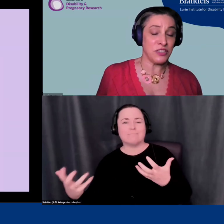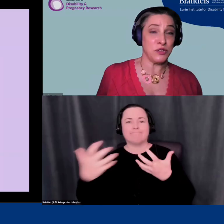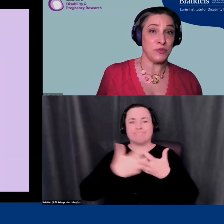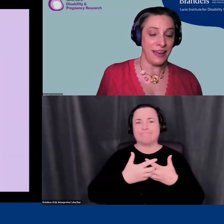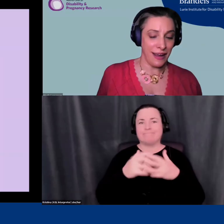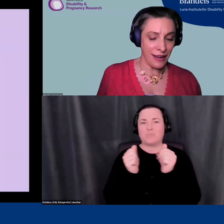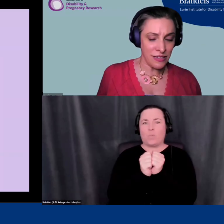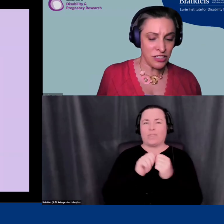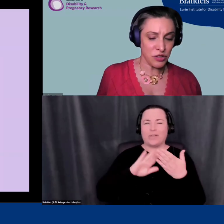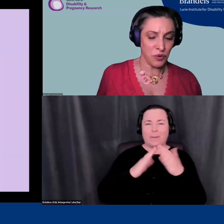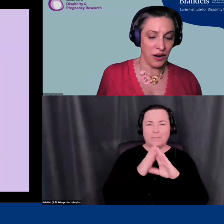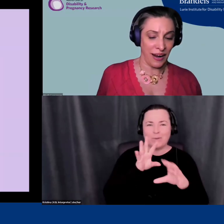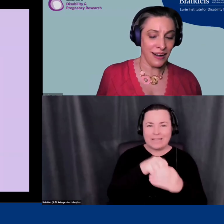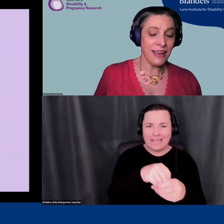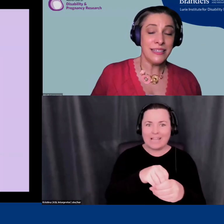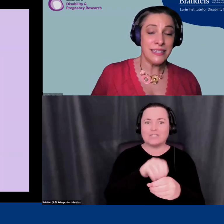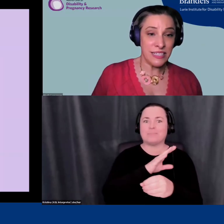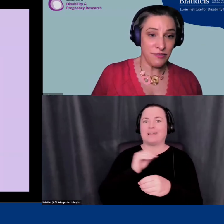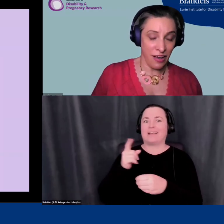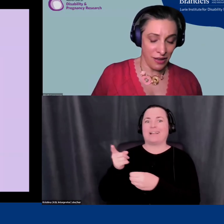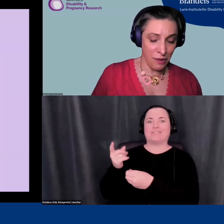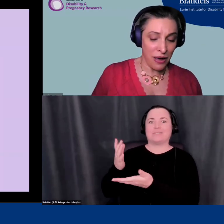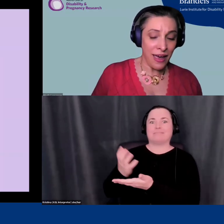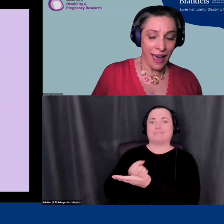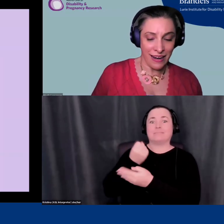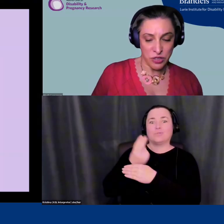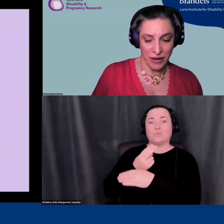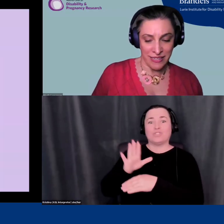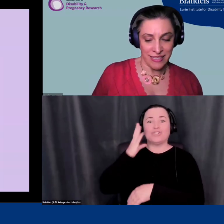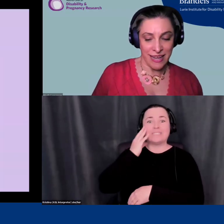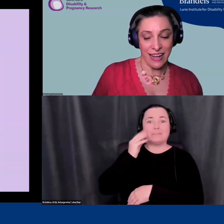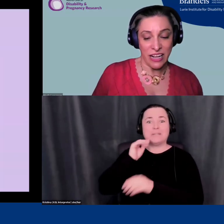based doula in Detroit to develop and translate